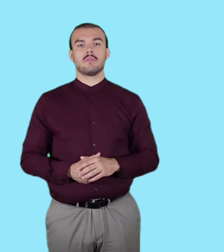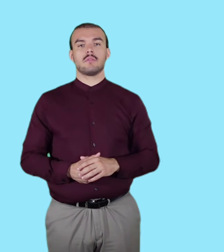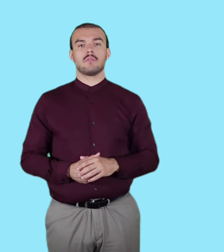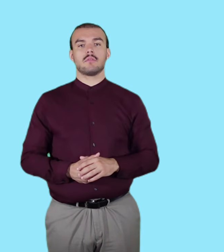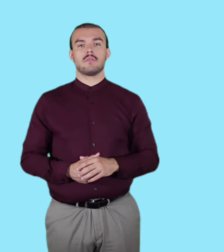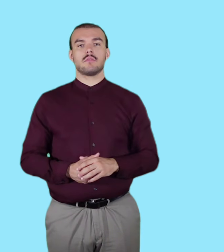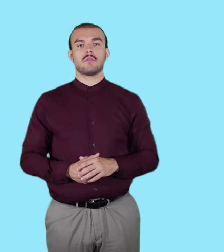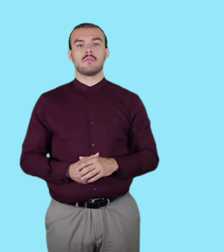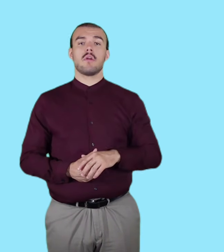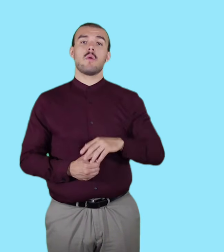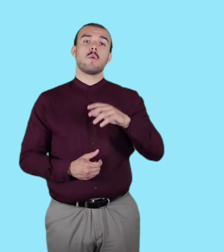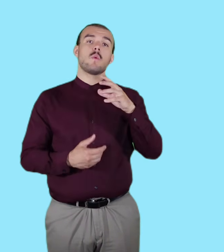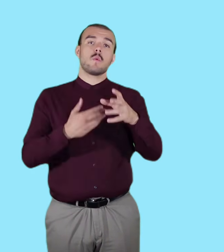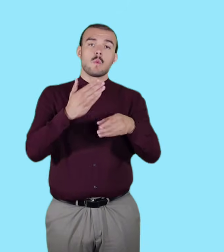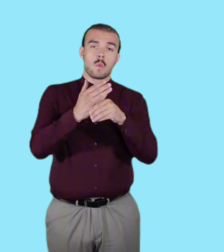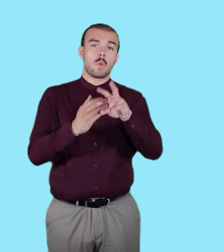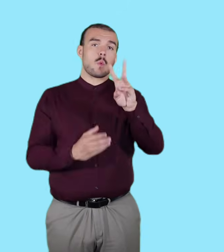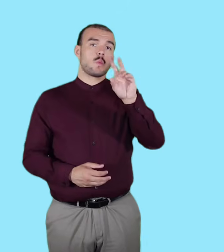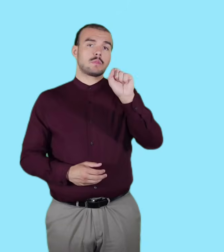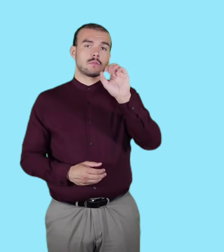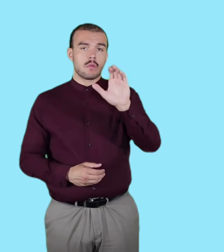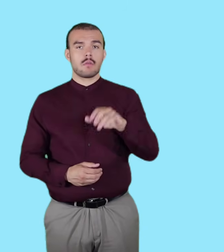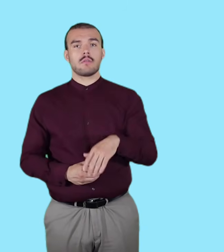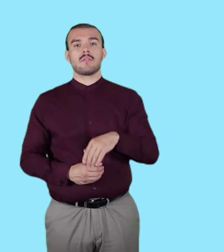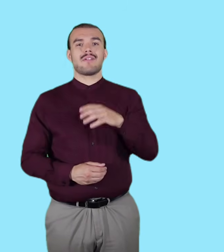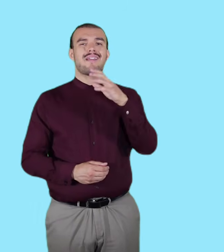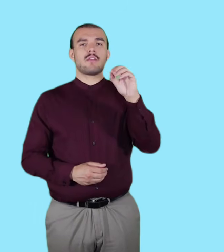plus Wisconsin and Georgia,